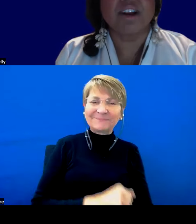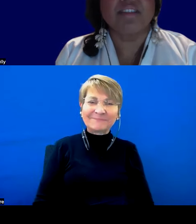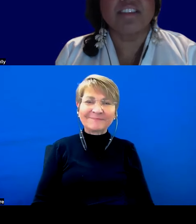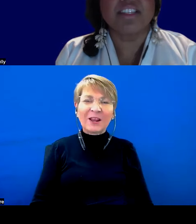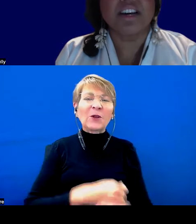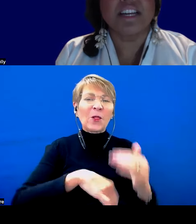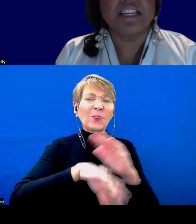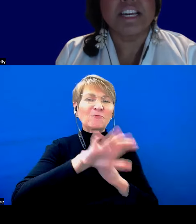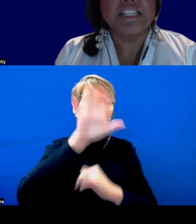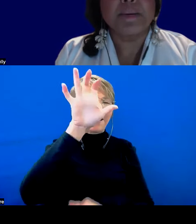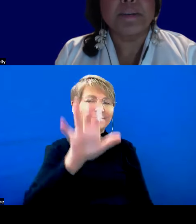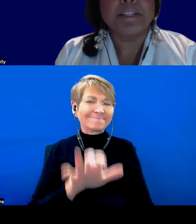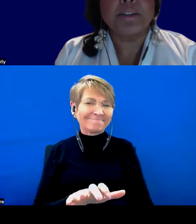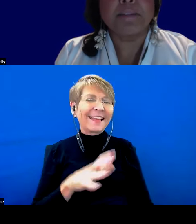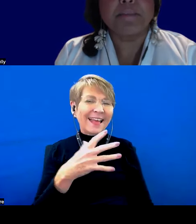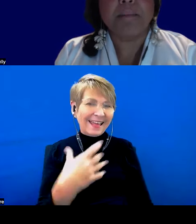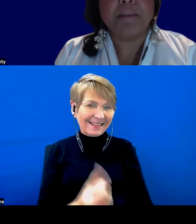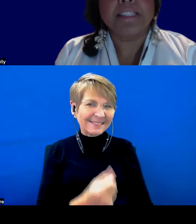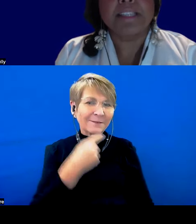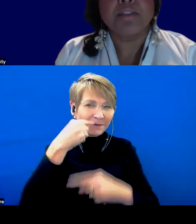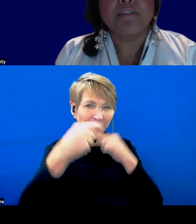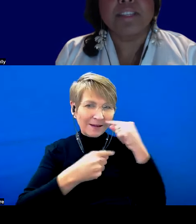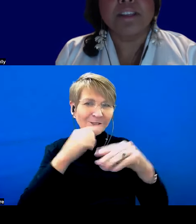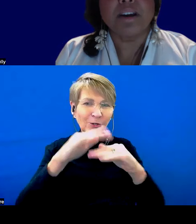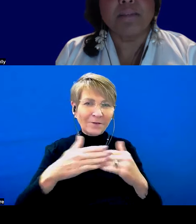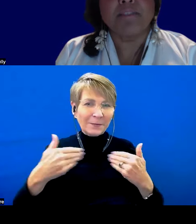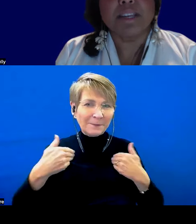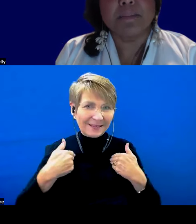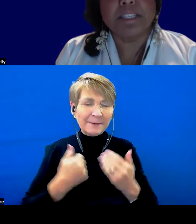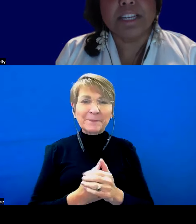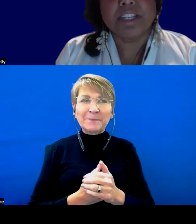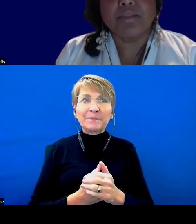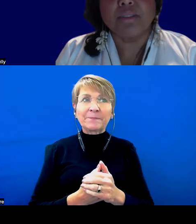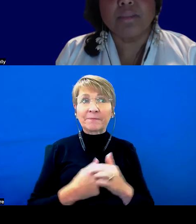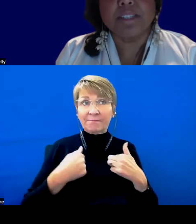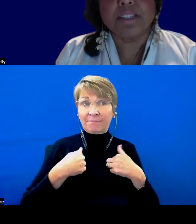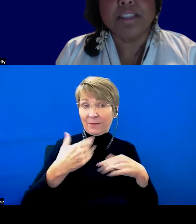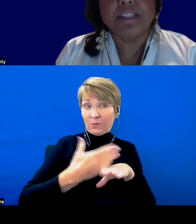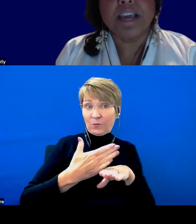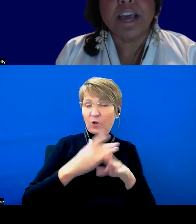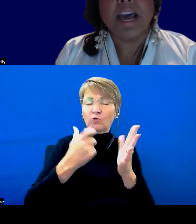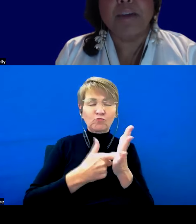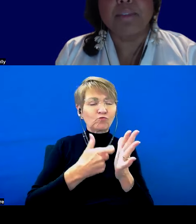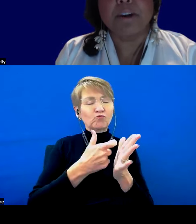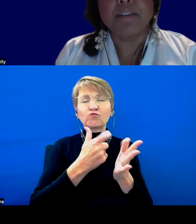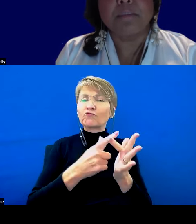the slide. So a little bit about myself is I'm a rehabilitation orthoptist with a private practice.